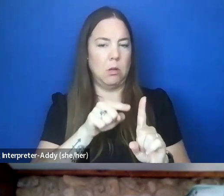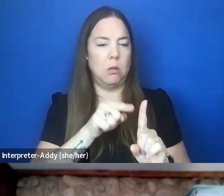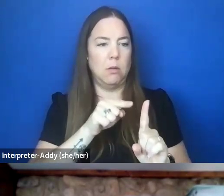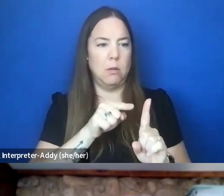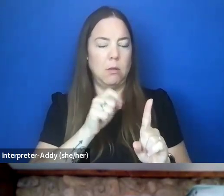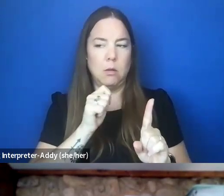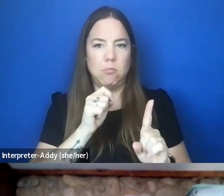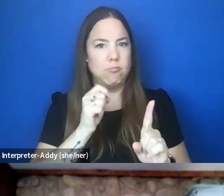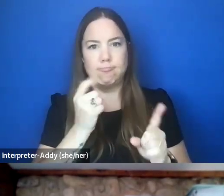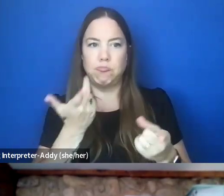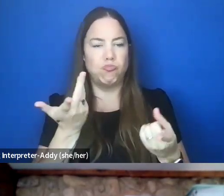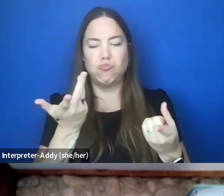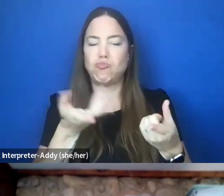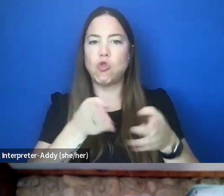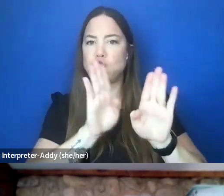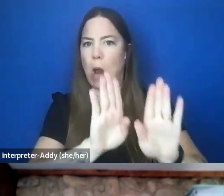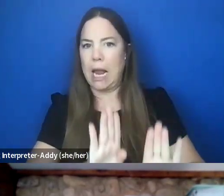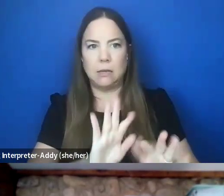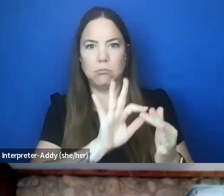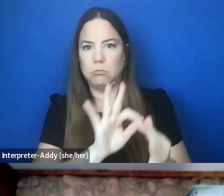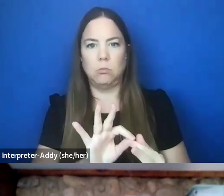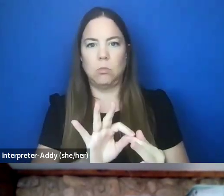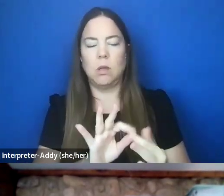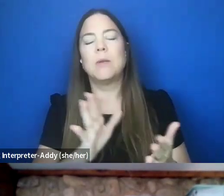Don Dew: great. And Don Dew: so the requirements are.